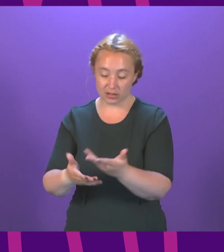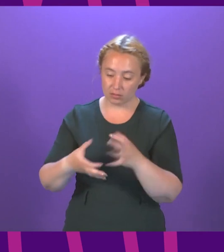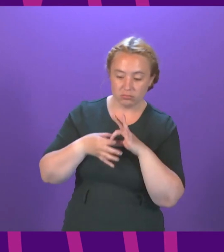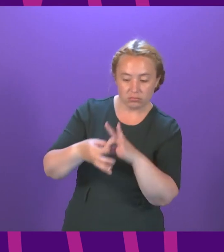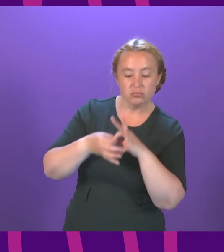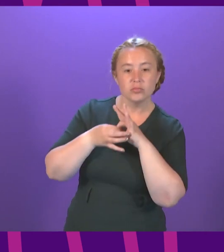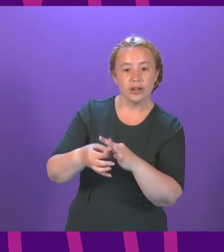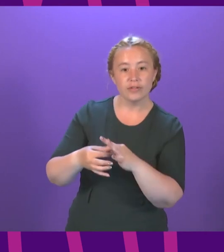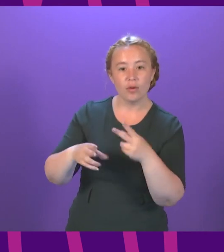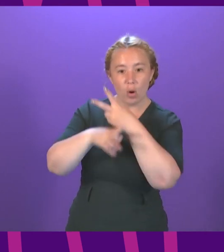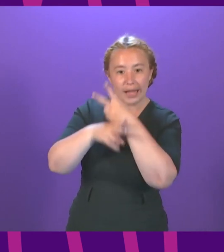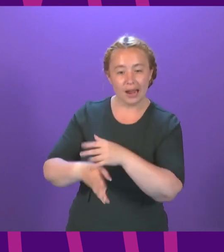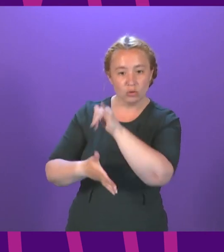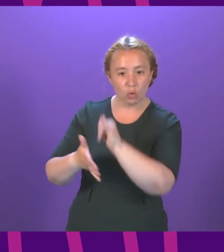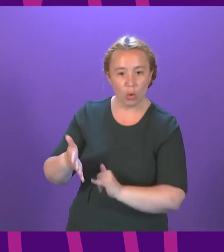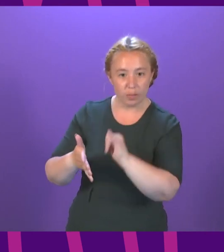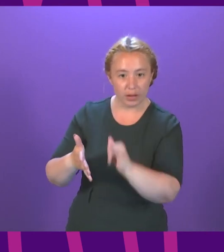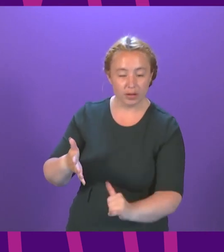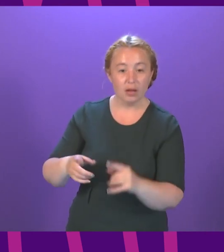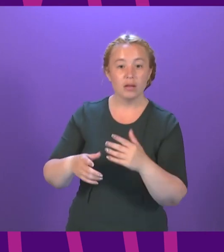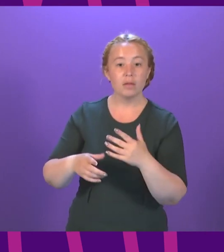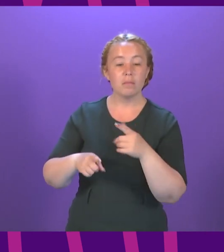with Care” document. Given that 90 per cent of the care sector is following the “Open with Care”